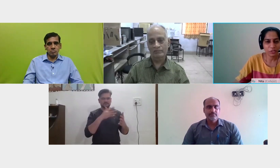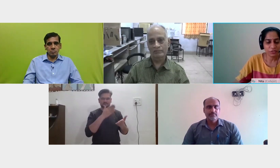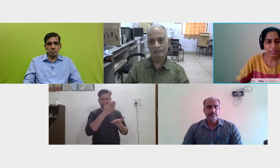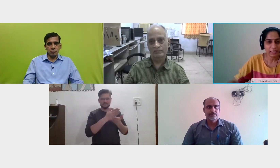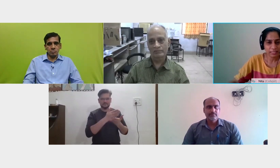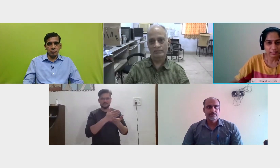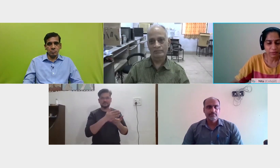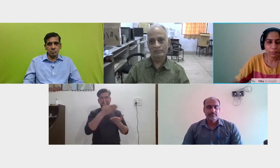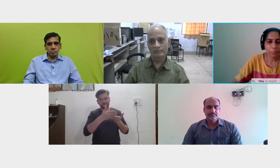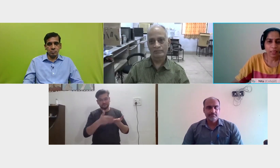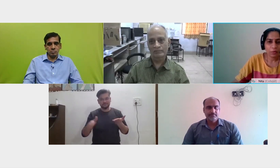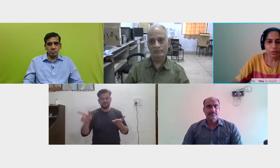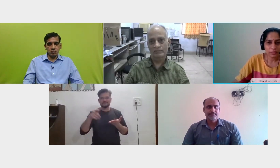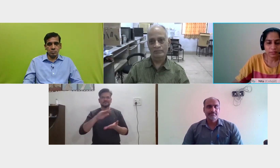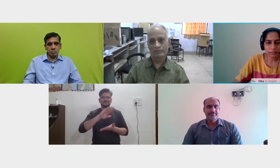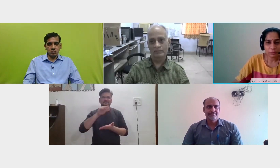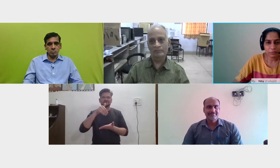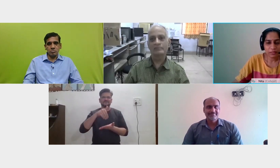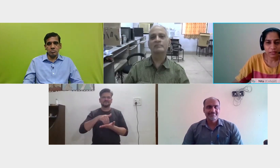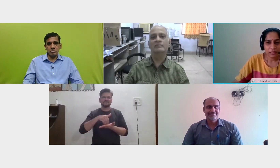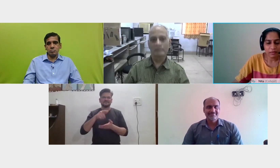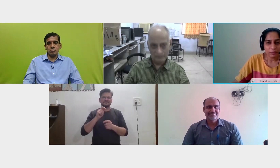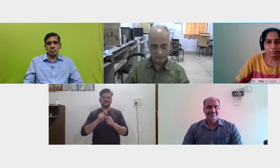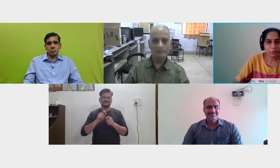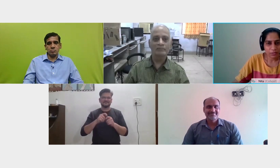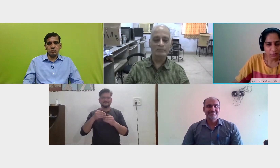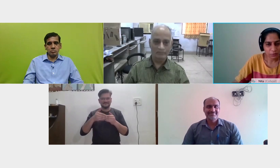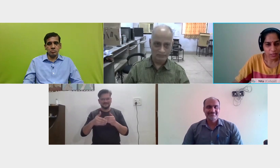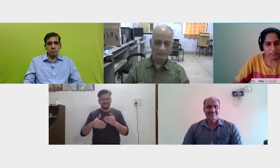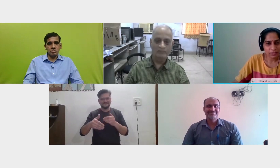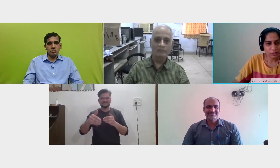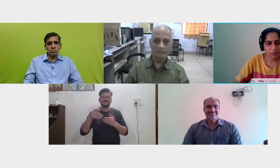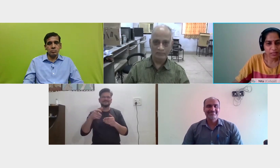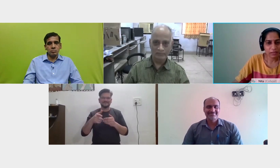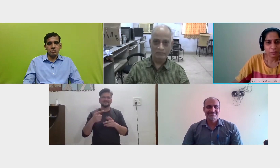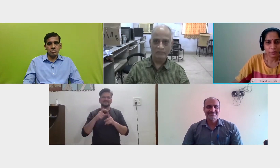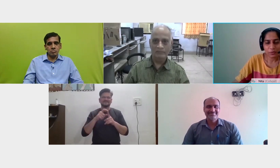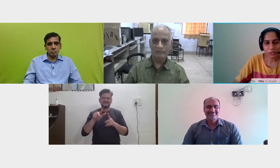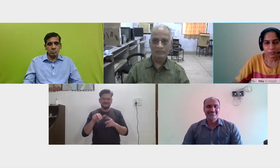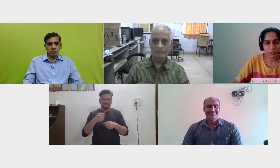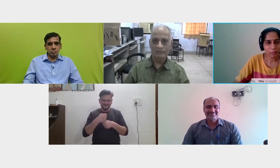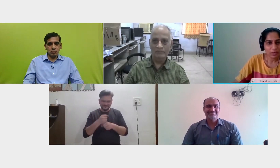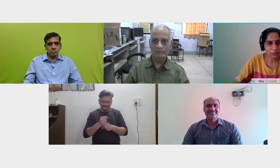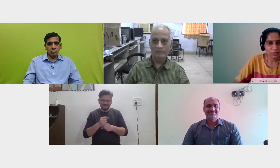research and training center with the process of creating dictionary about which Mr Gopalakrishnan